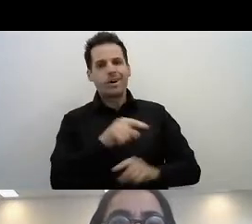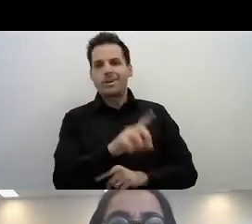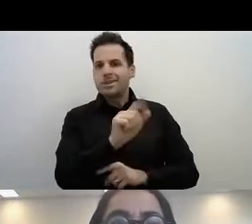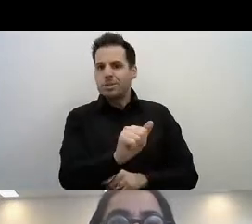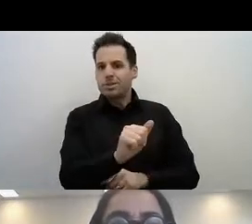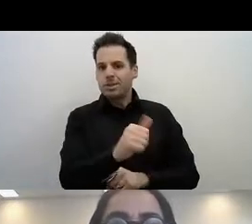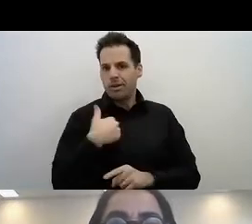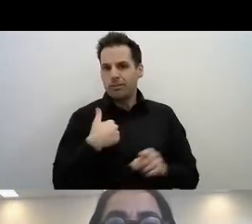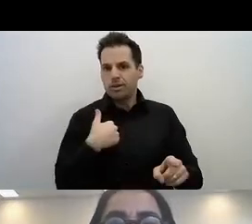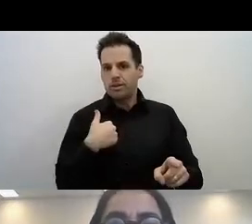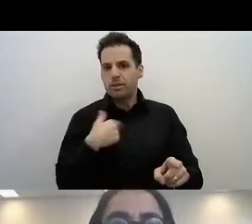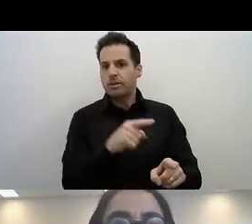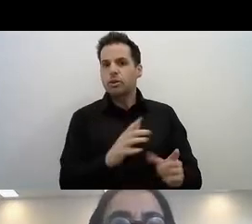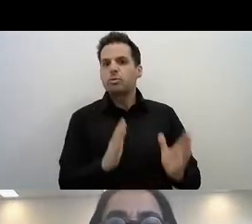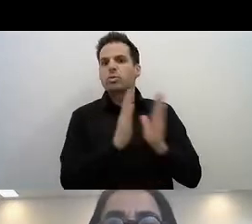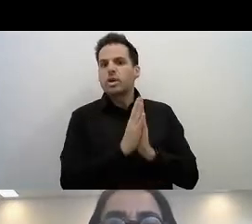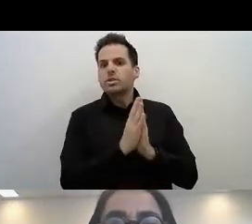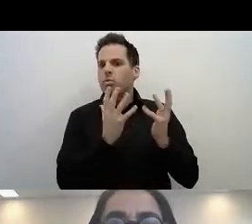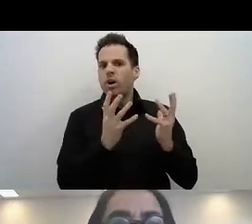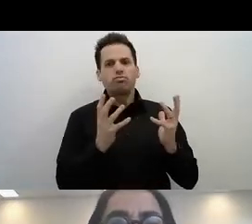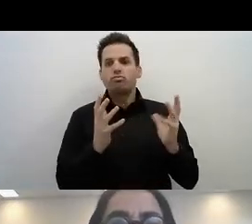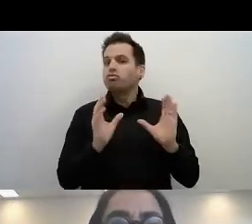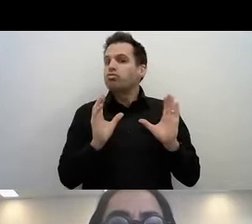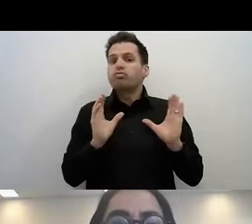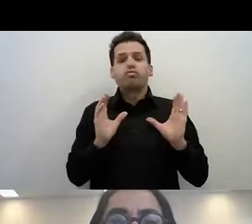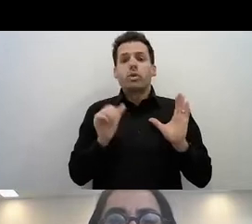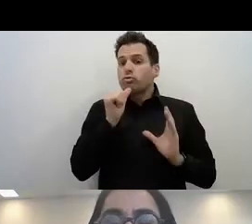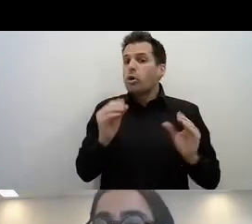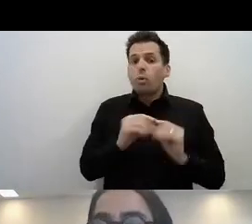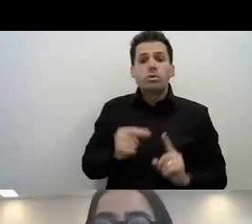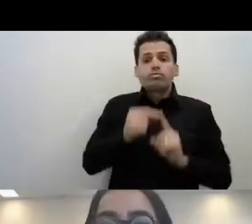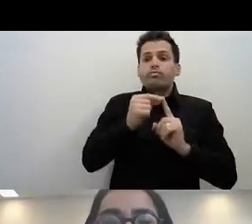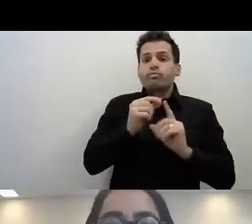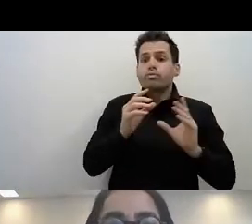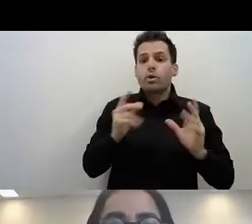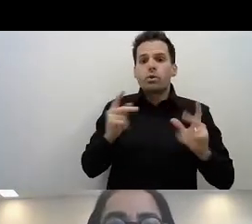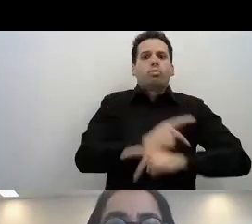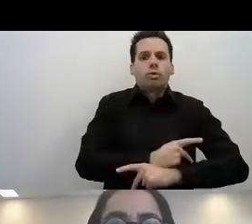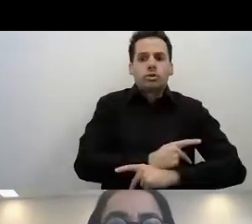and his requests to be treated no better or worse than any other guest staying at the resort